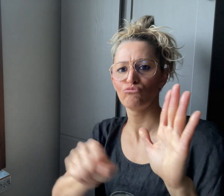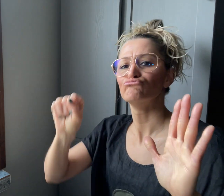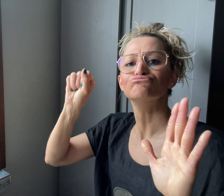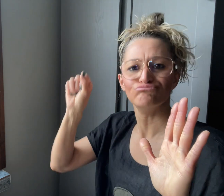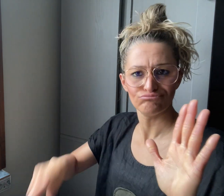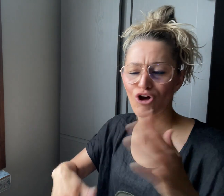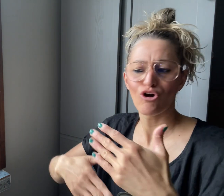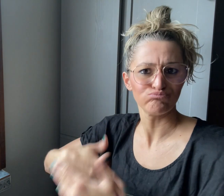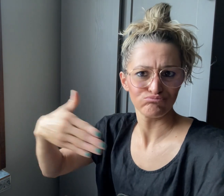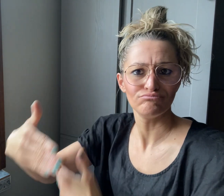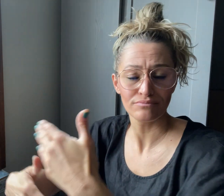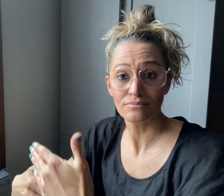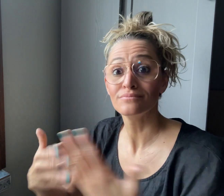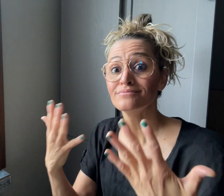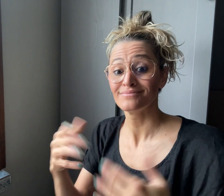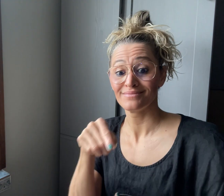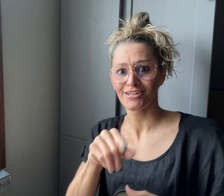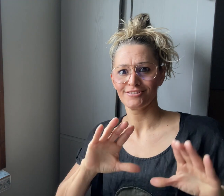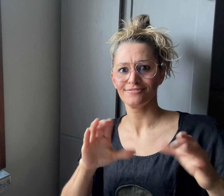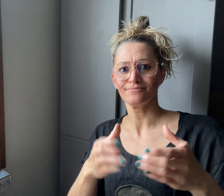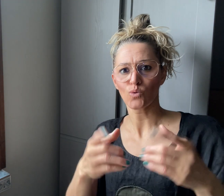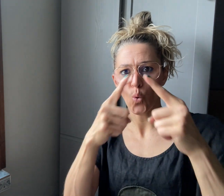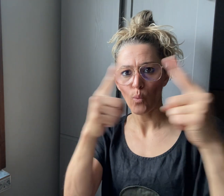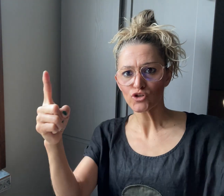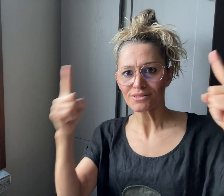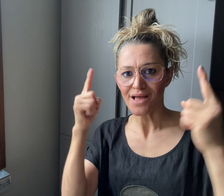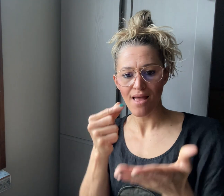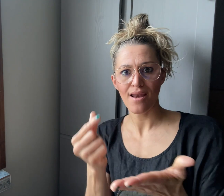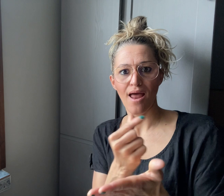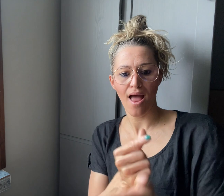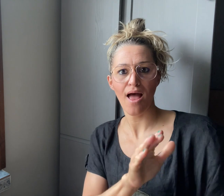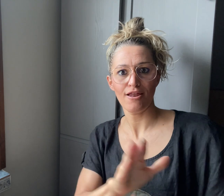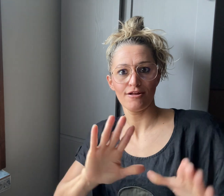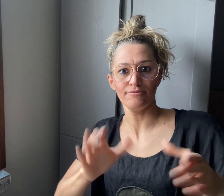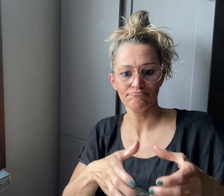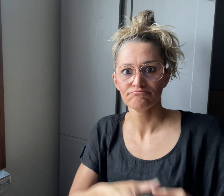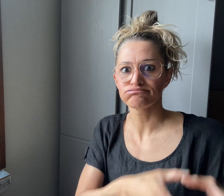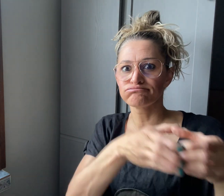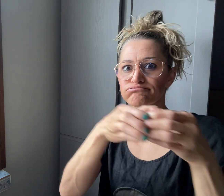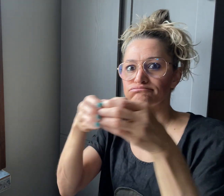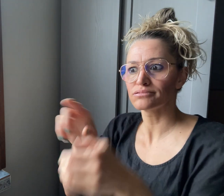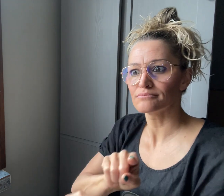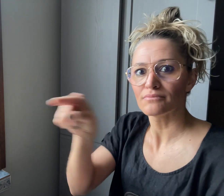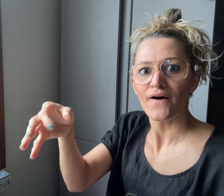studied by the University of Ghana to learn more about